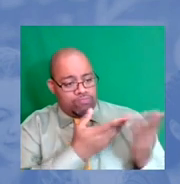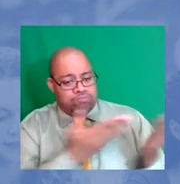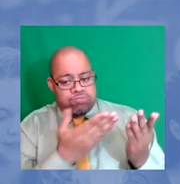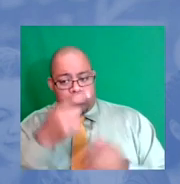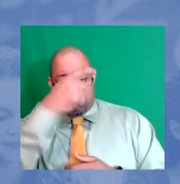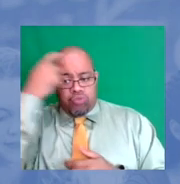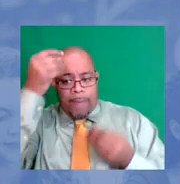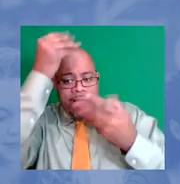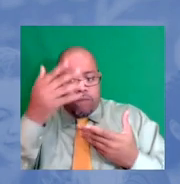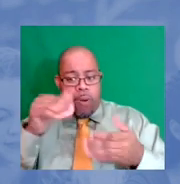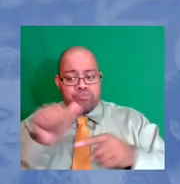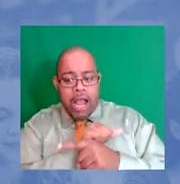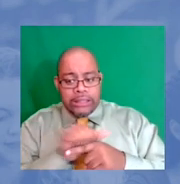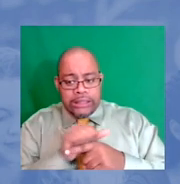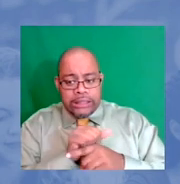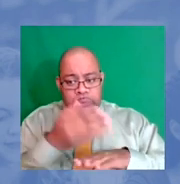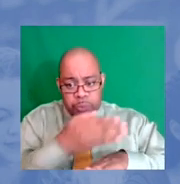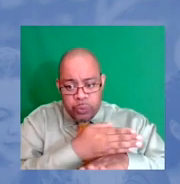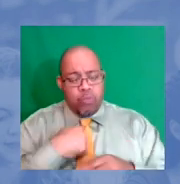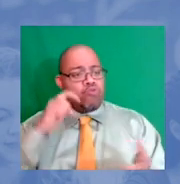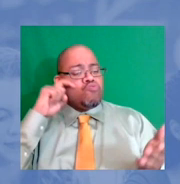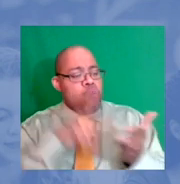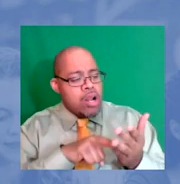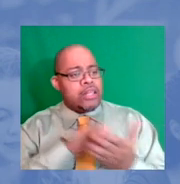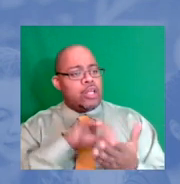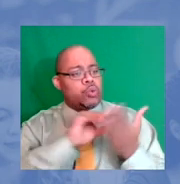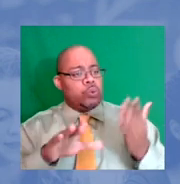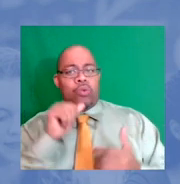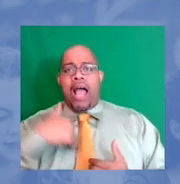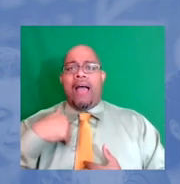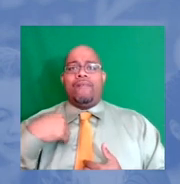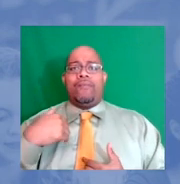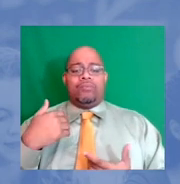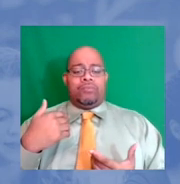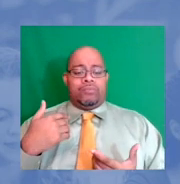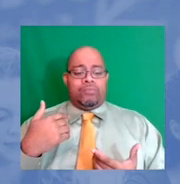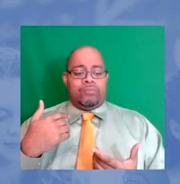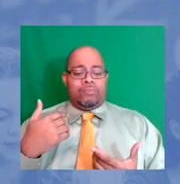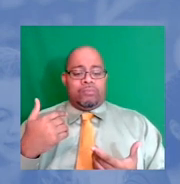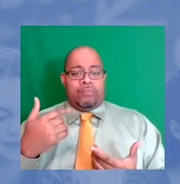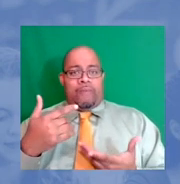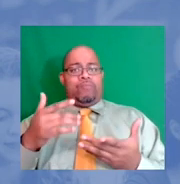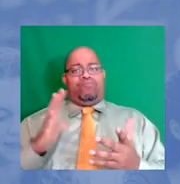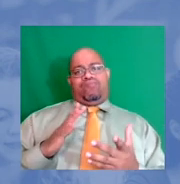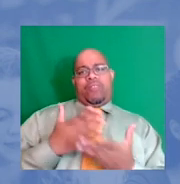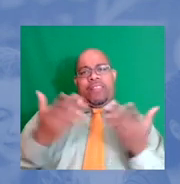WE RECOGNIZED THAT STUDENTS DON'T JUST HAVE ADVERSE CHILD EXPERIENCES FROM OUTSIDE THE